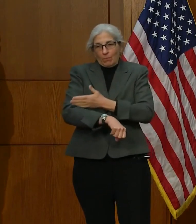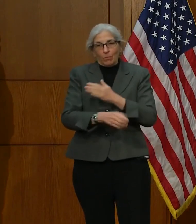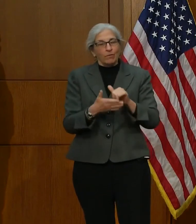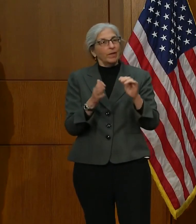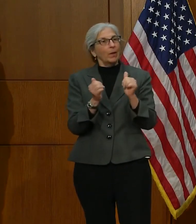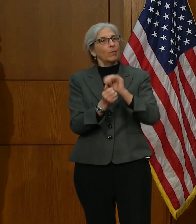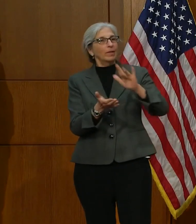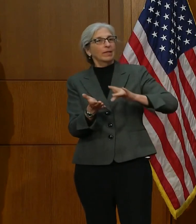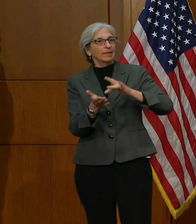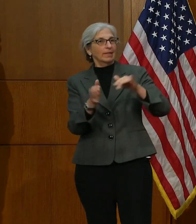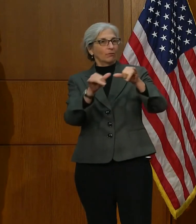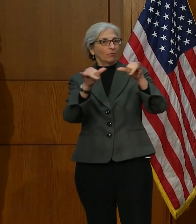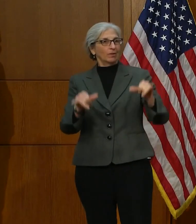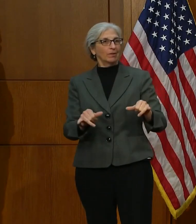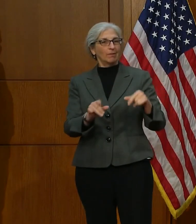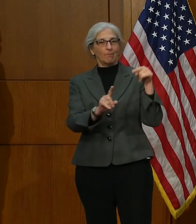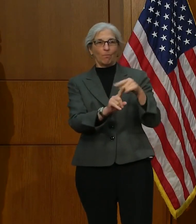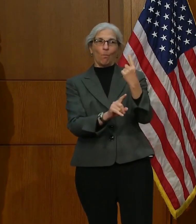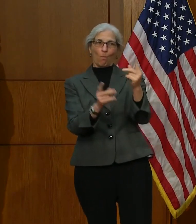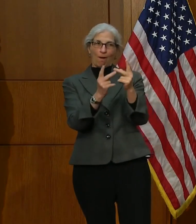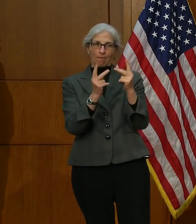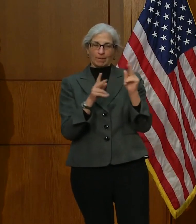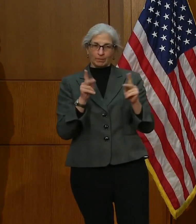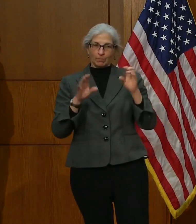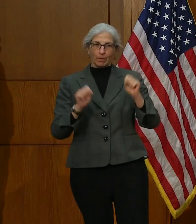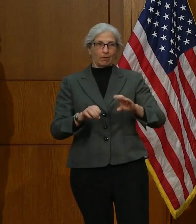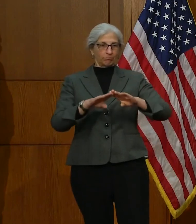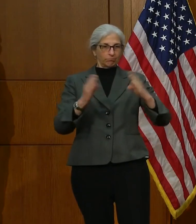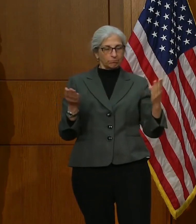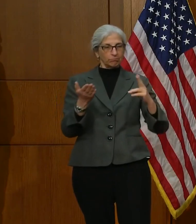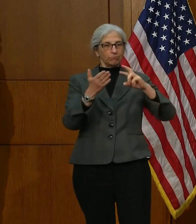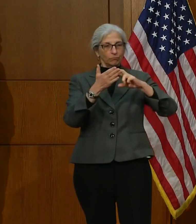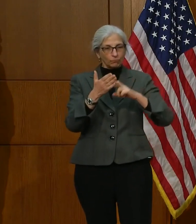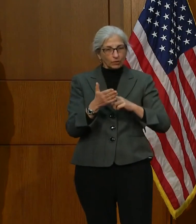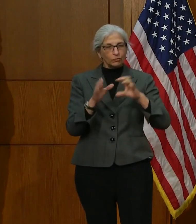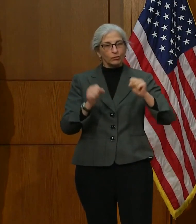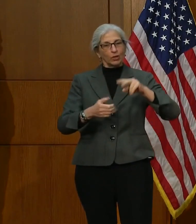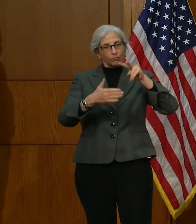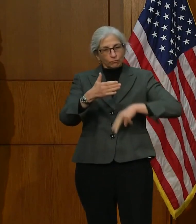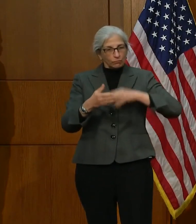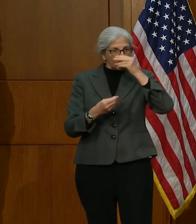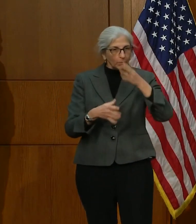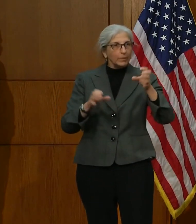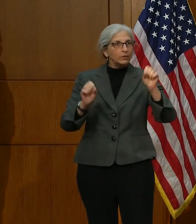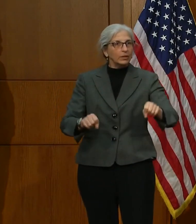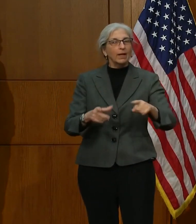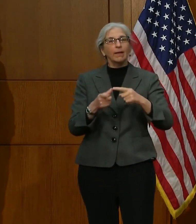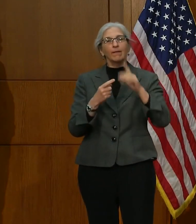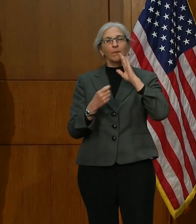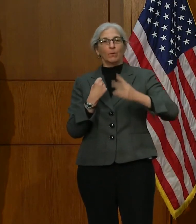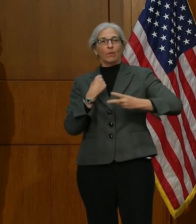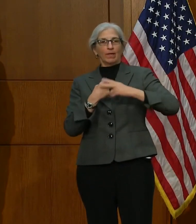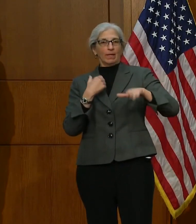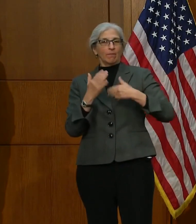BE IMPROVED. AND SO THE SYSTEM THAT WE'RE WORKING ON WILL BE A CENTRAL SYSTEM WHERE PEOPLE CAN.